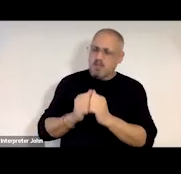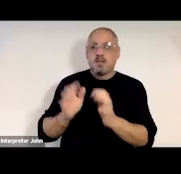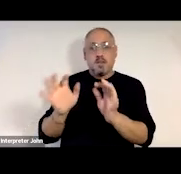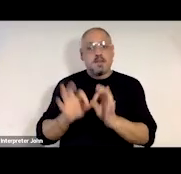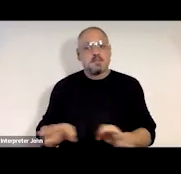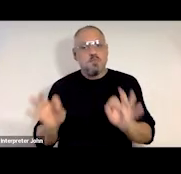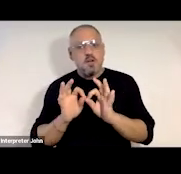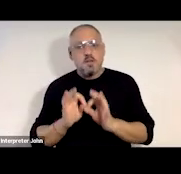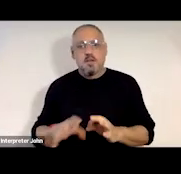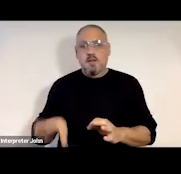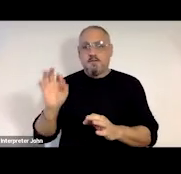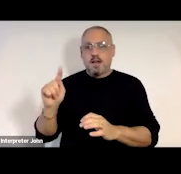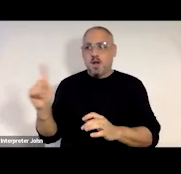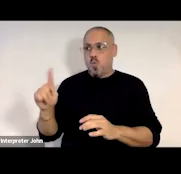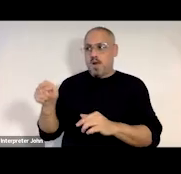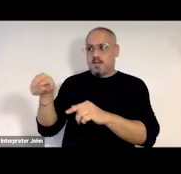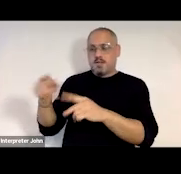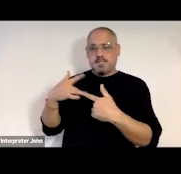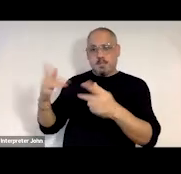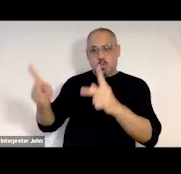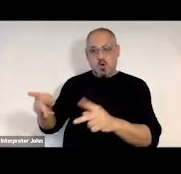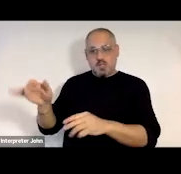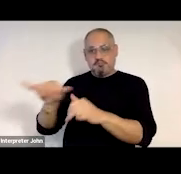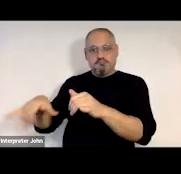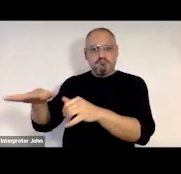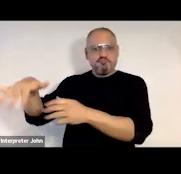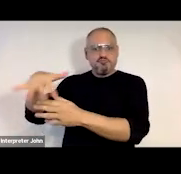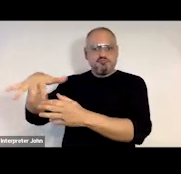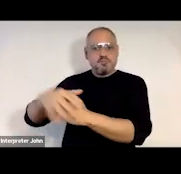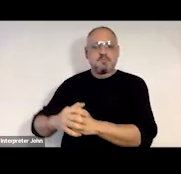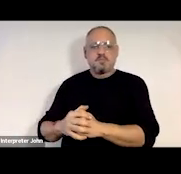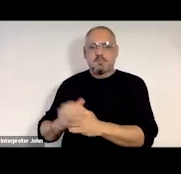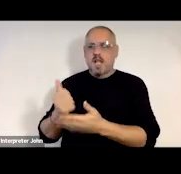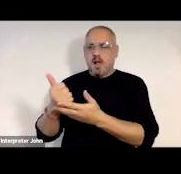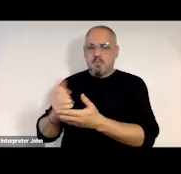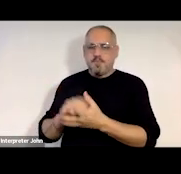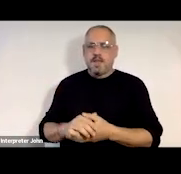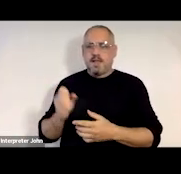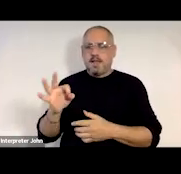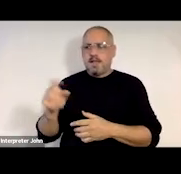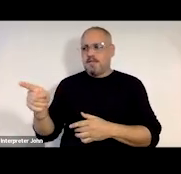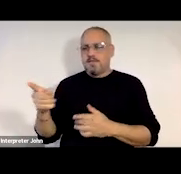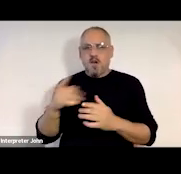Finding out where that person spends their time is super helpful in case they missed an appointment.